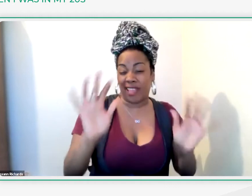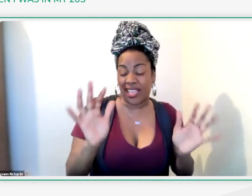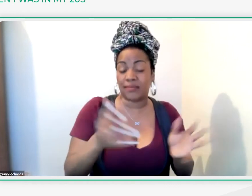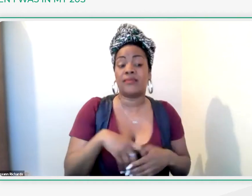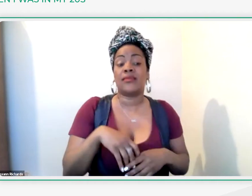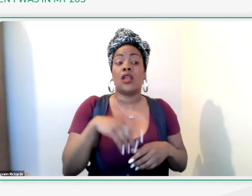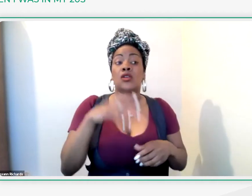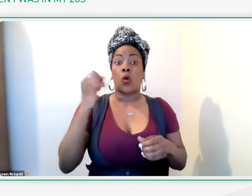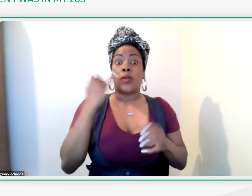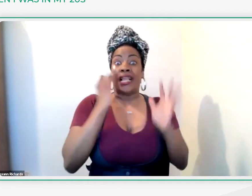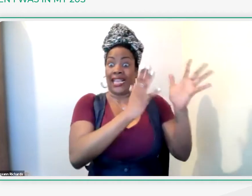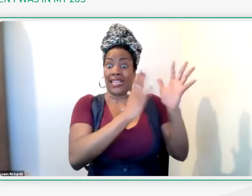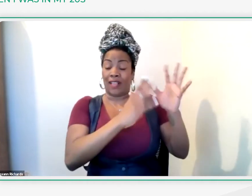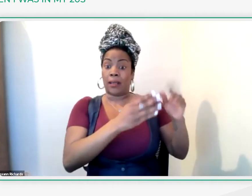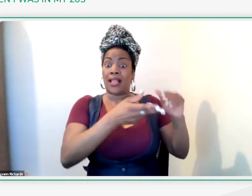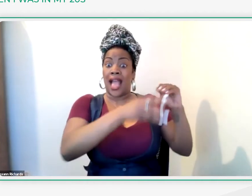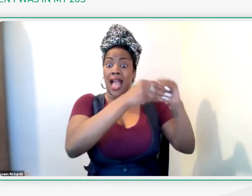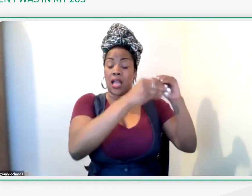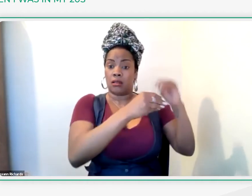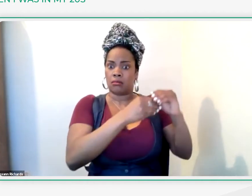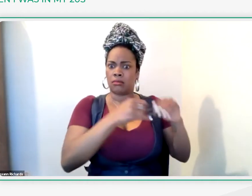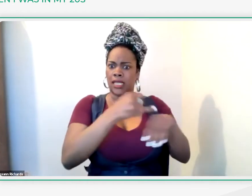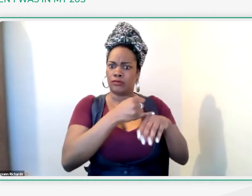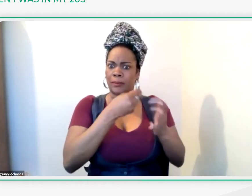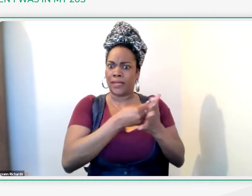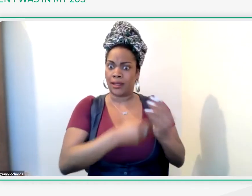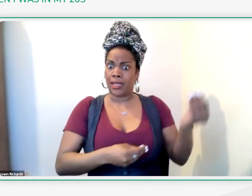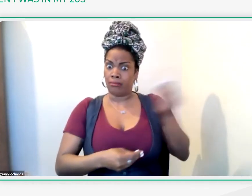If you keep using it, the interest rate won't really affect it.